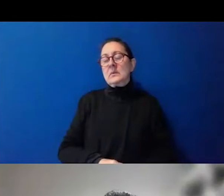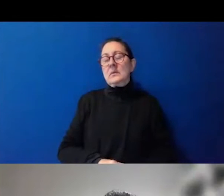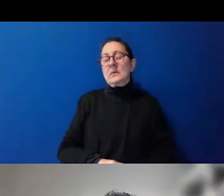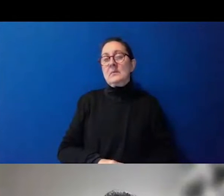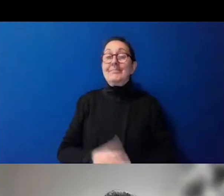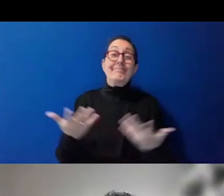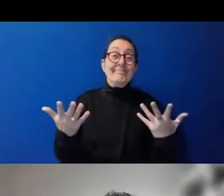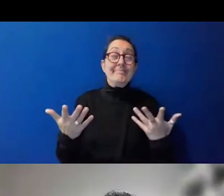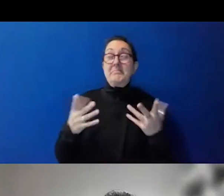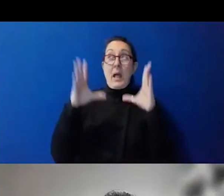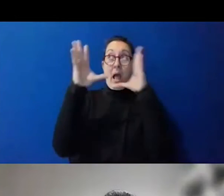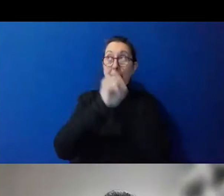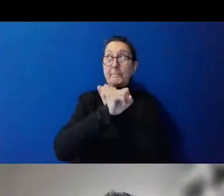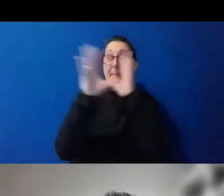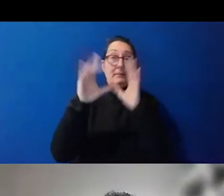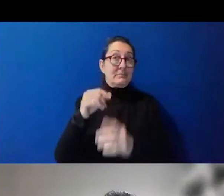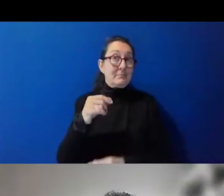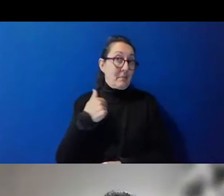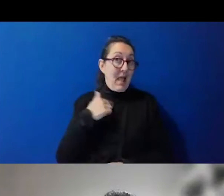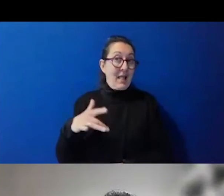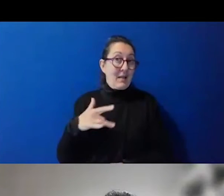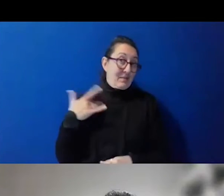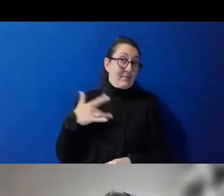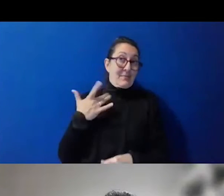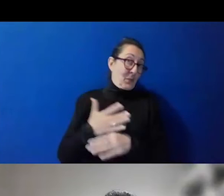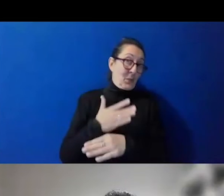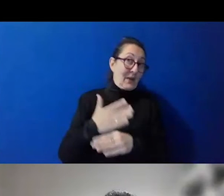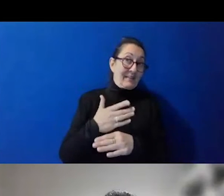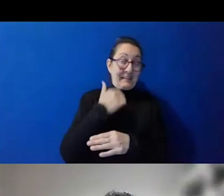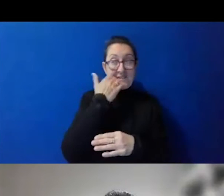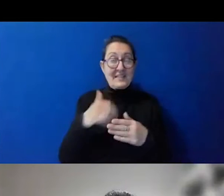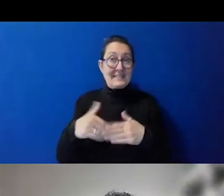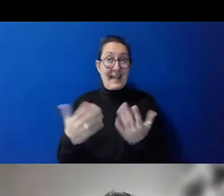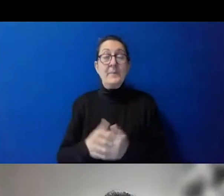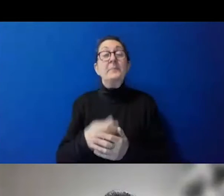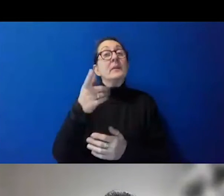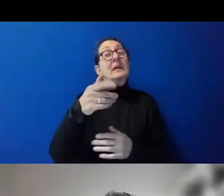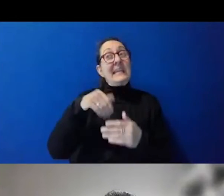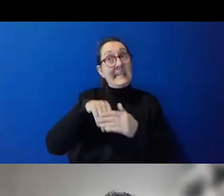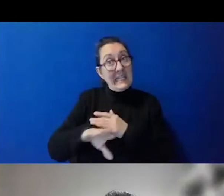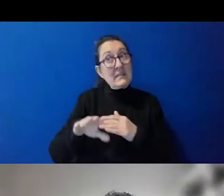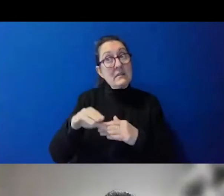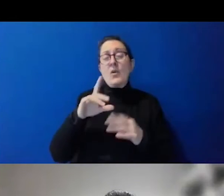I suppose um in terms of in the children's cour itself when I am there um when I'm represented for